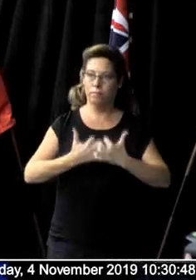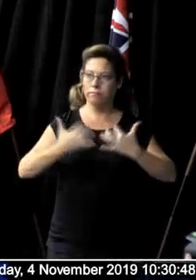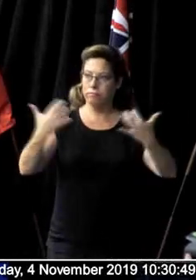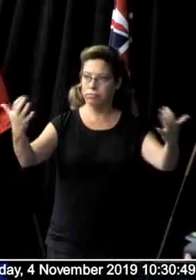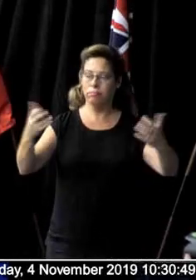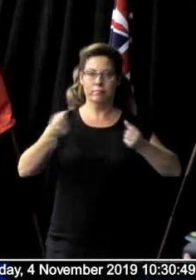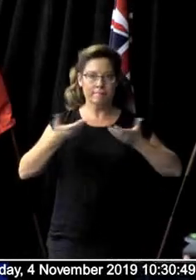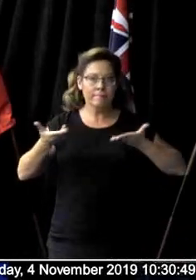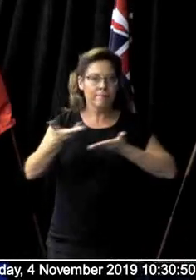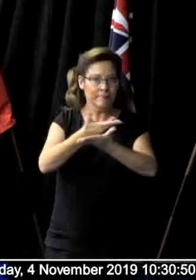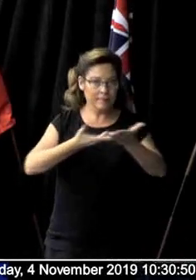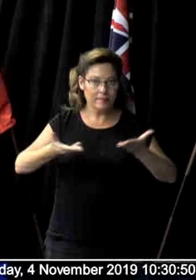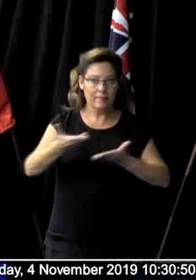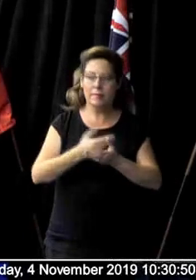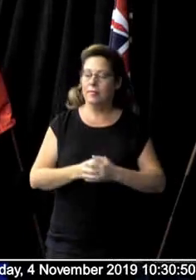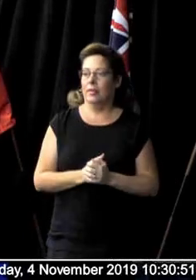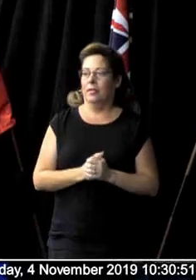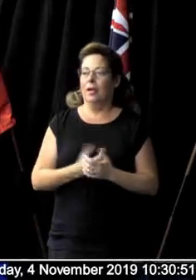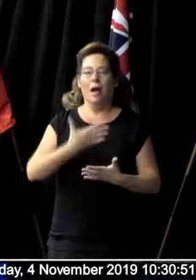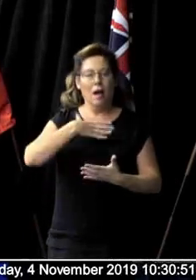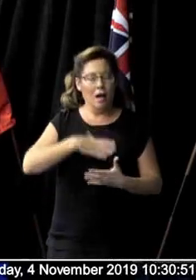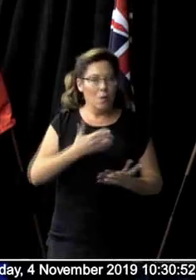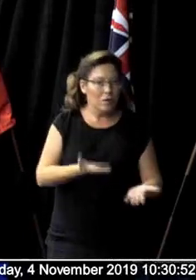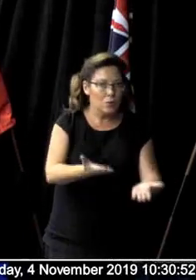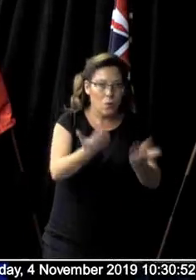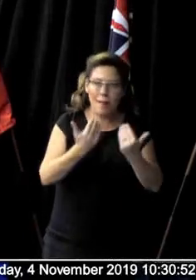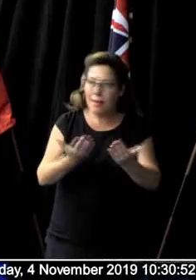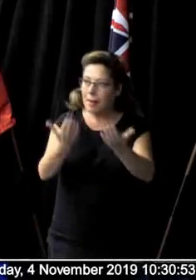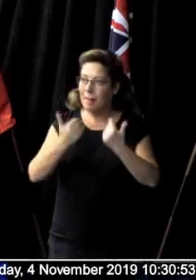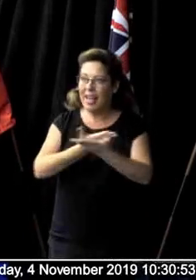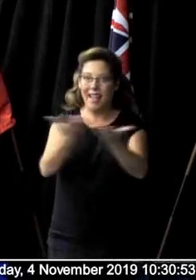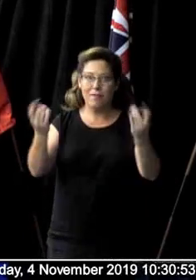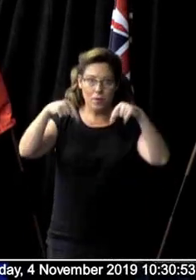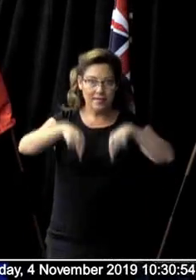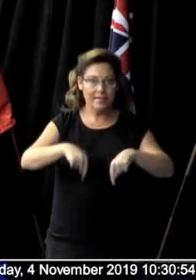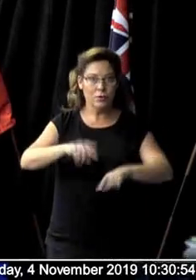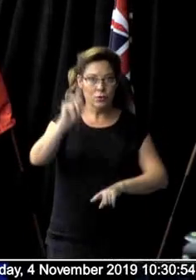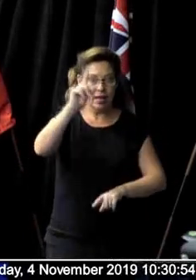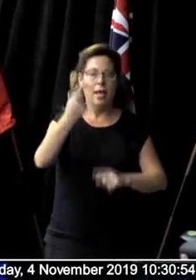and those who are following these proceedings elsewhere, and particularly, of course,